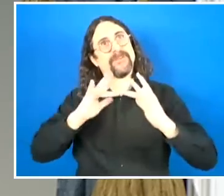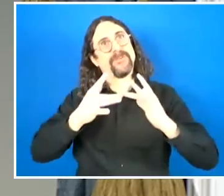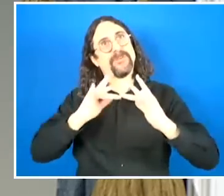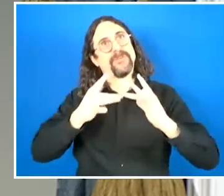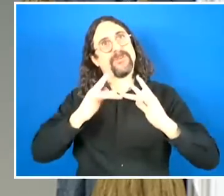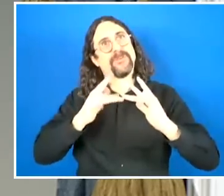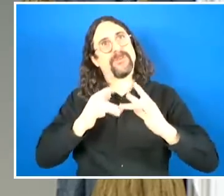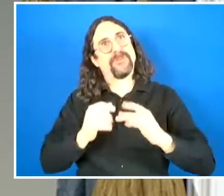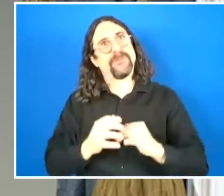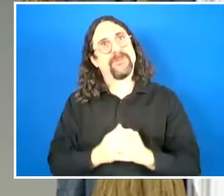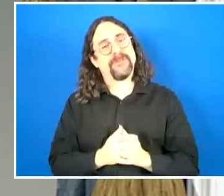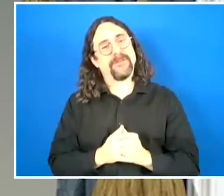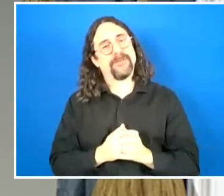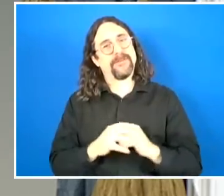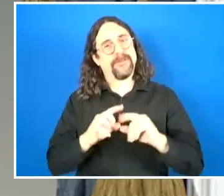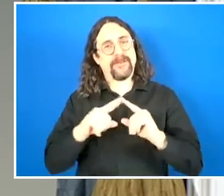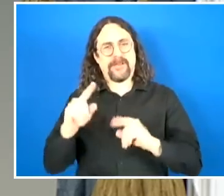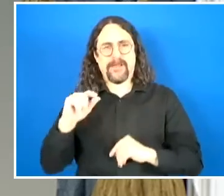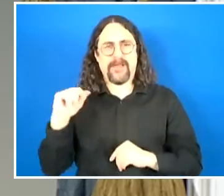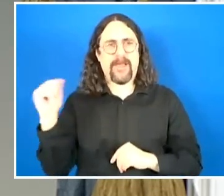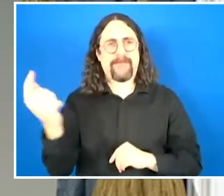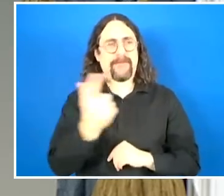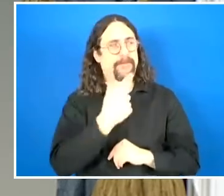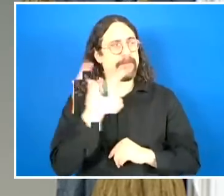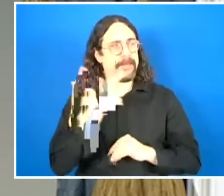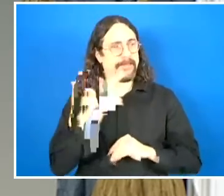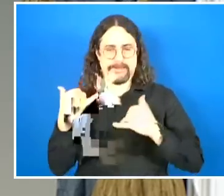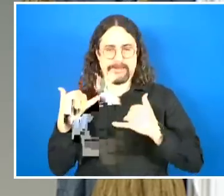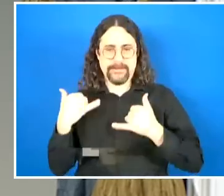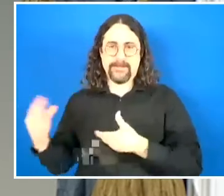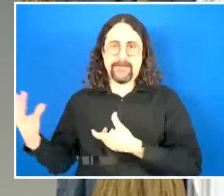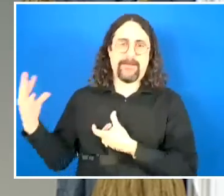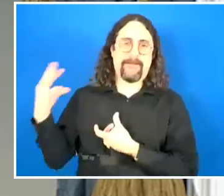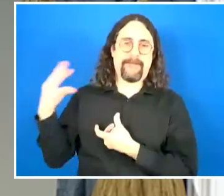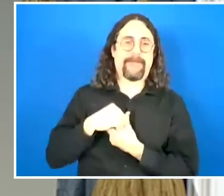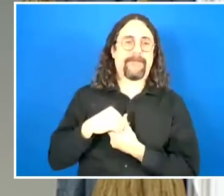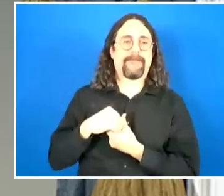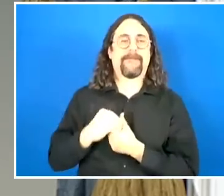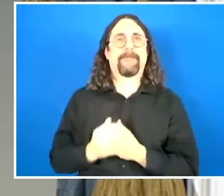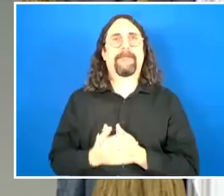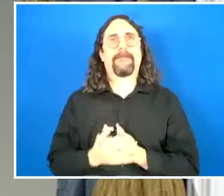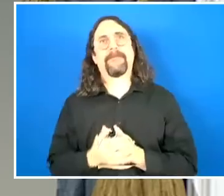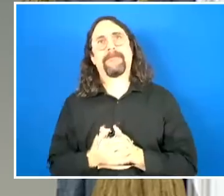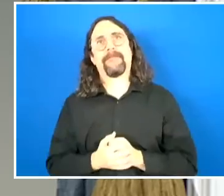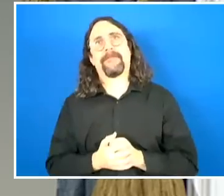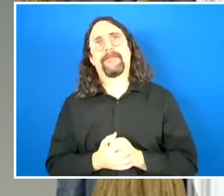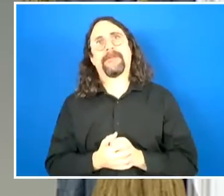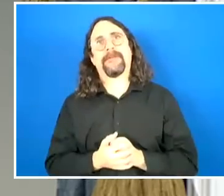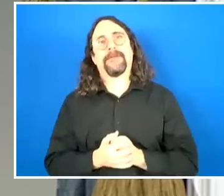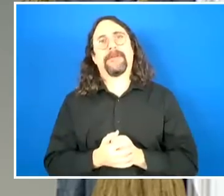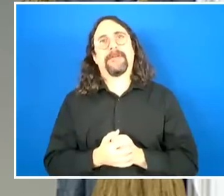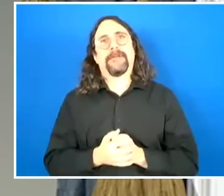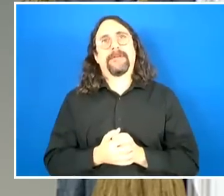ADMINSITRATORS ON THE OFRNTLI N IES WANT TO YSA THANK YOU TO YOU AS WELL. YOU ARE THE HEROES THAT